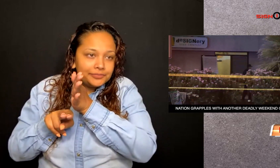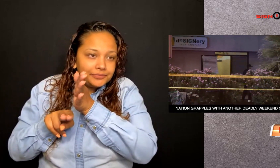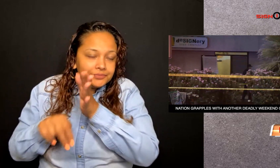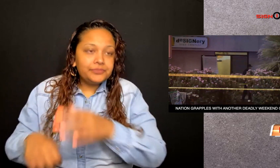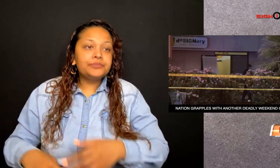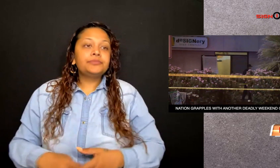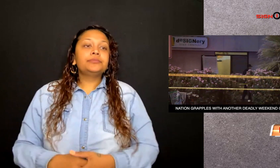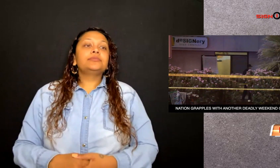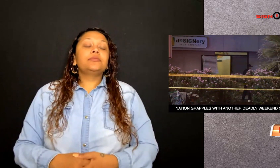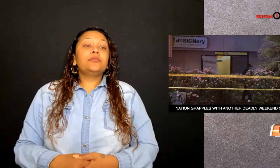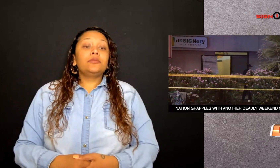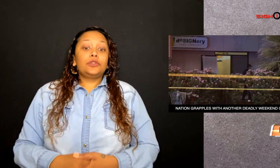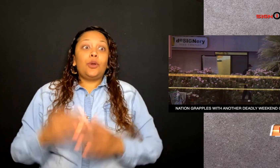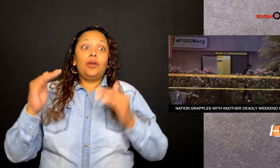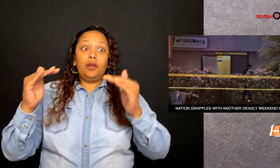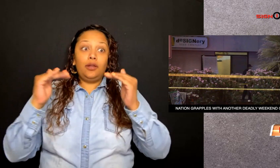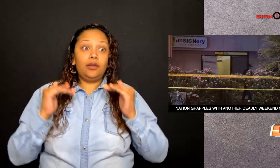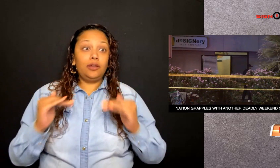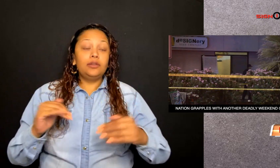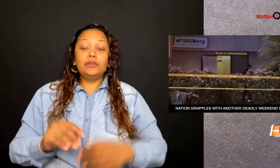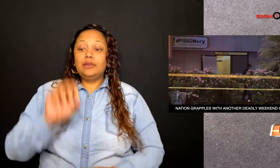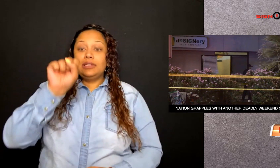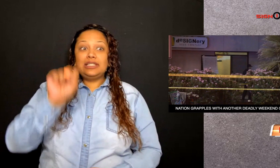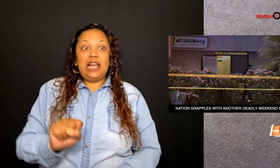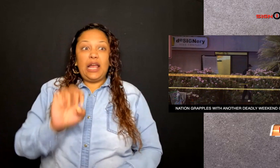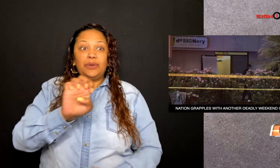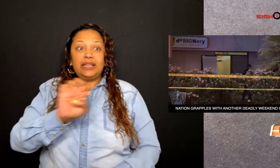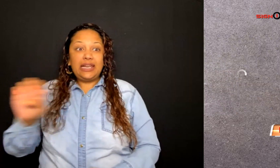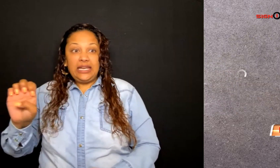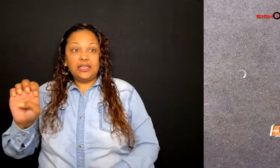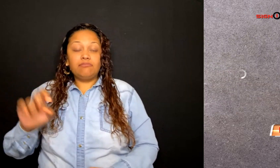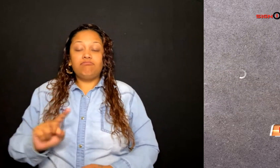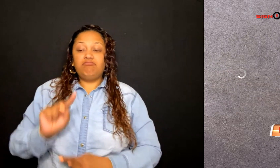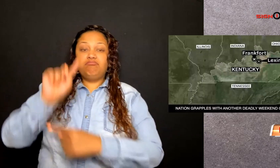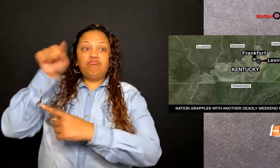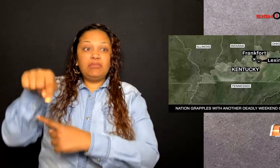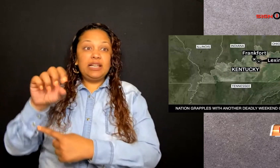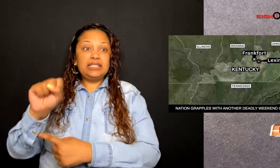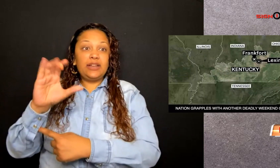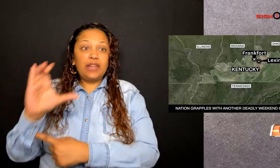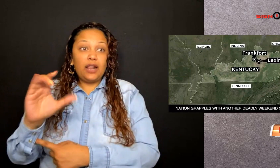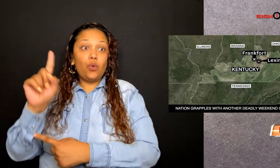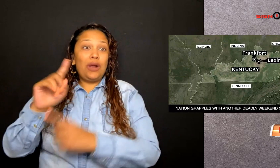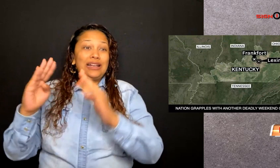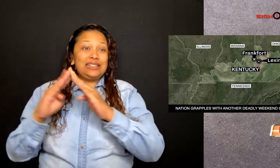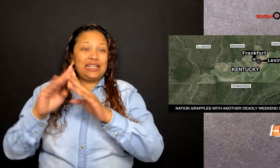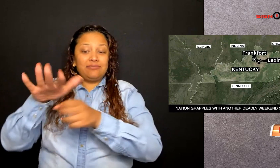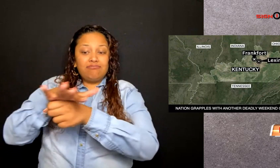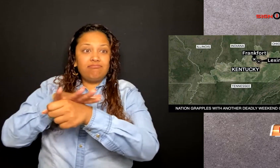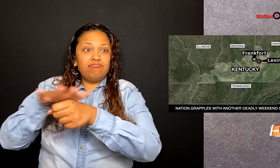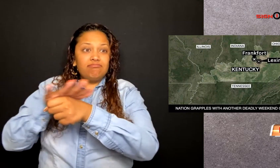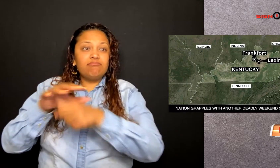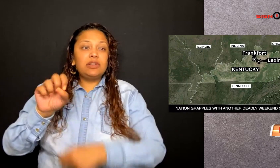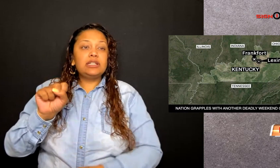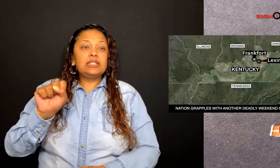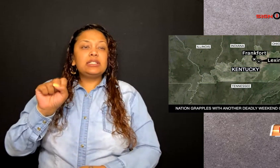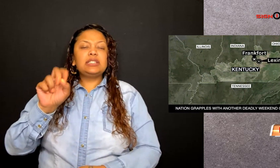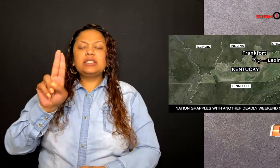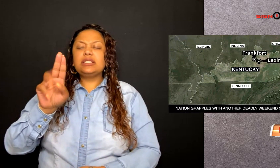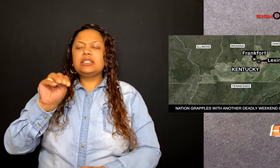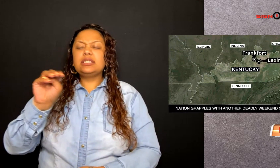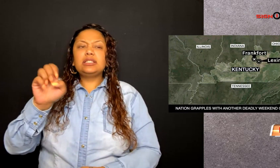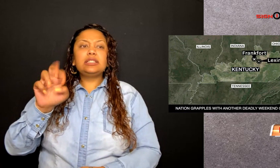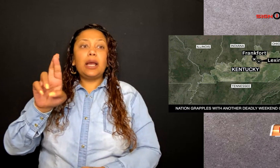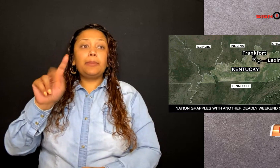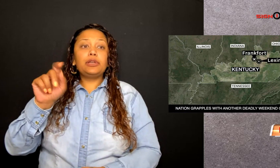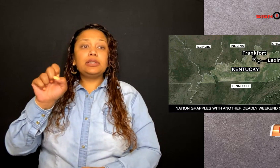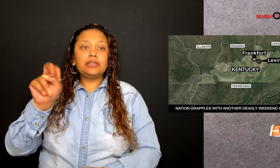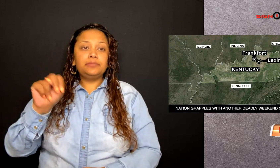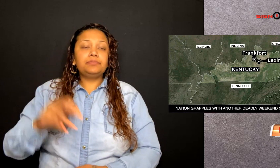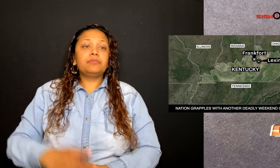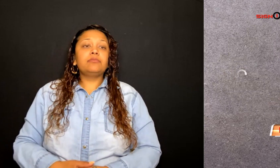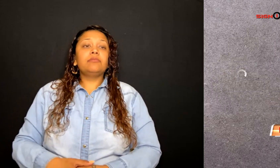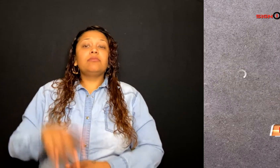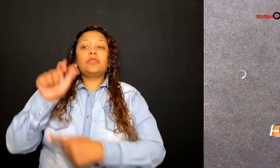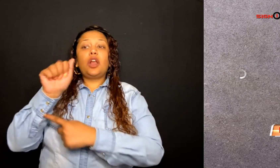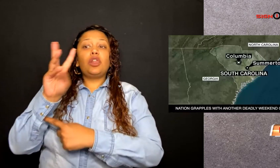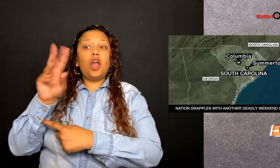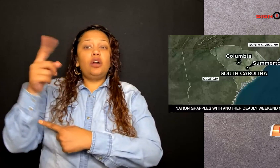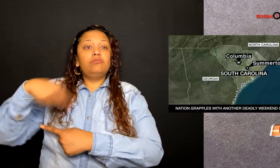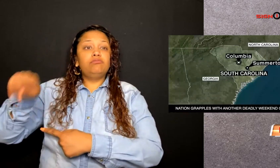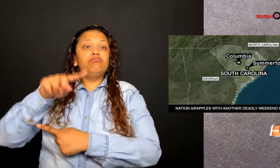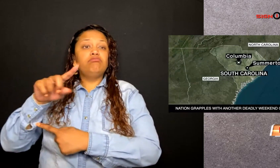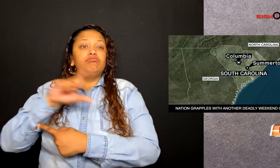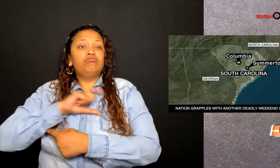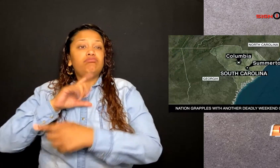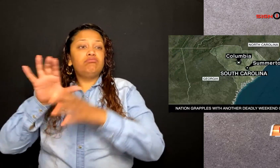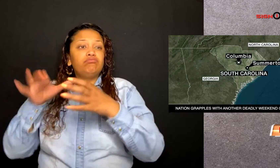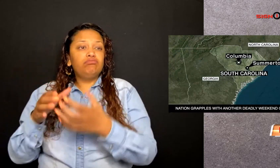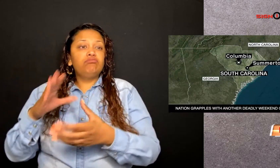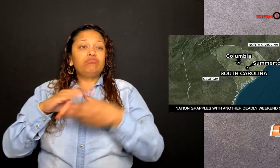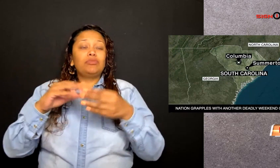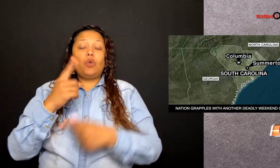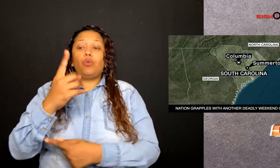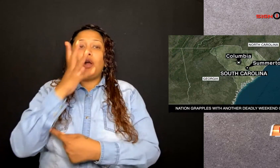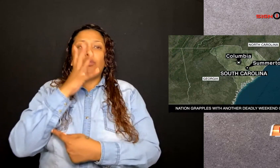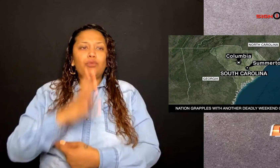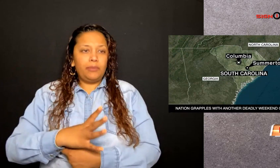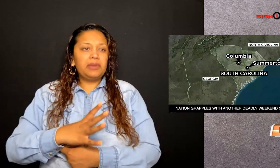outside a strip mall and in the Southeast in Summerton South Carolina